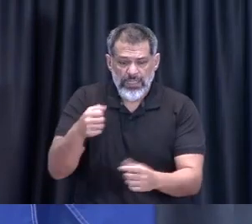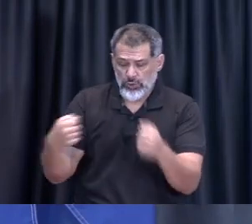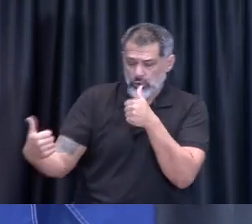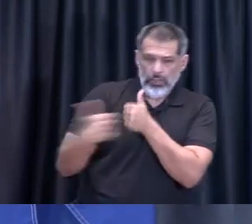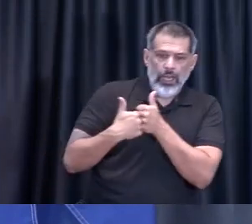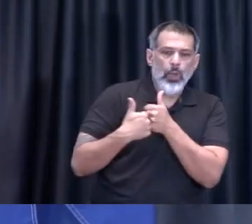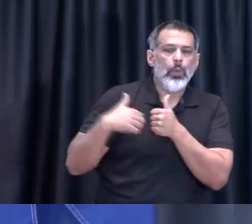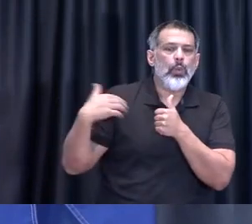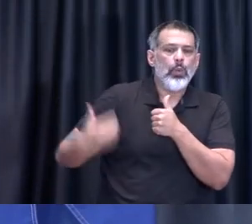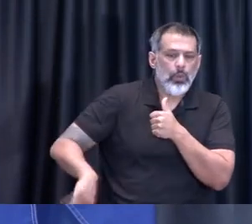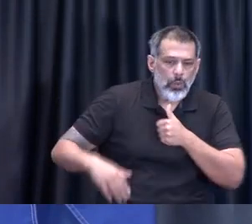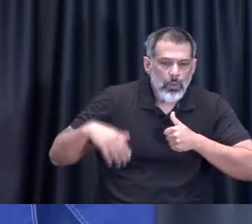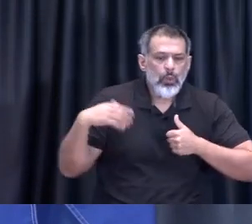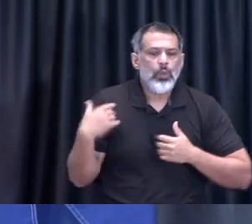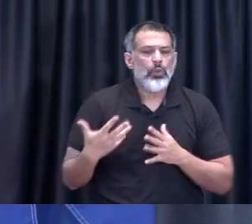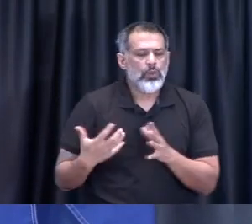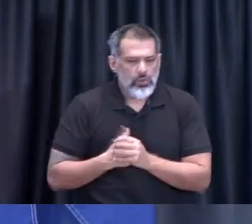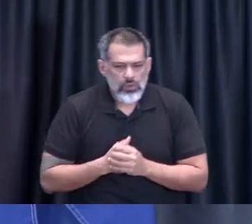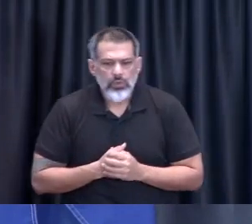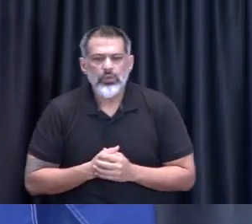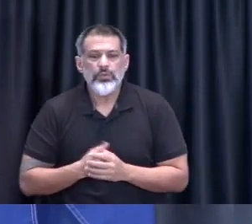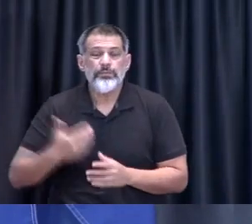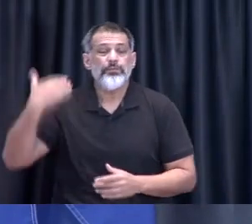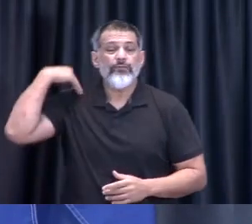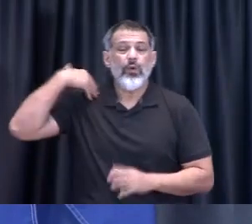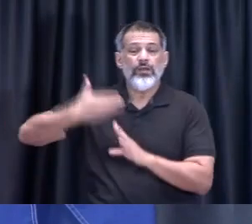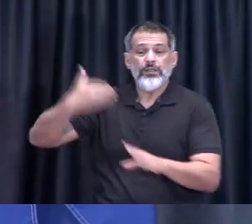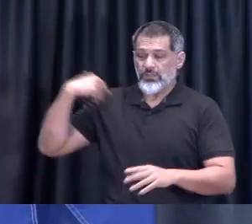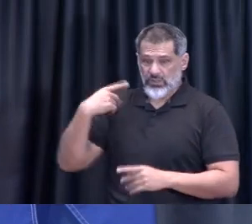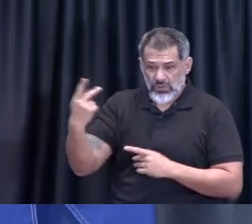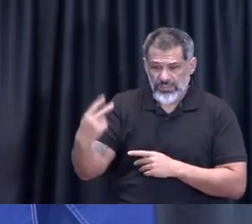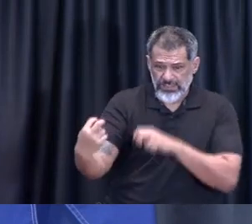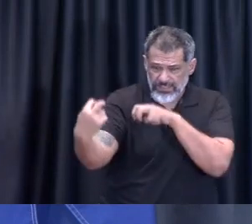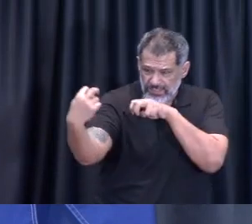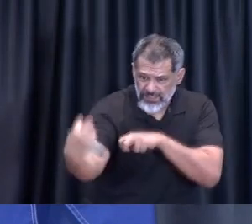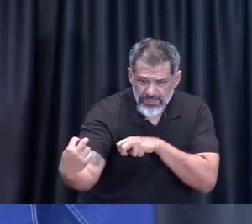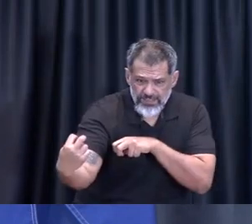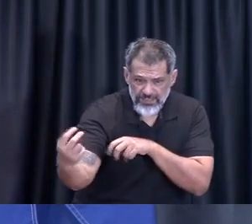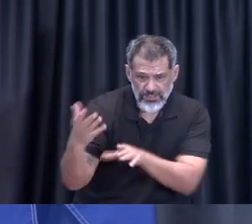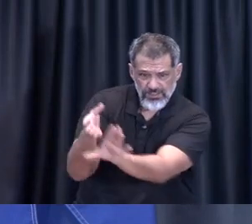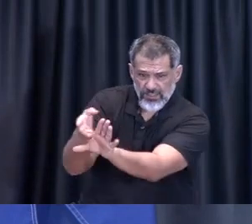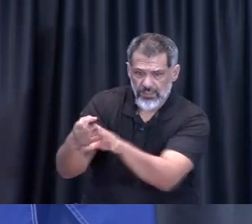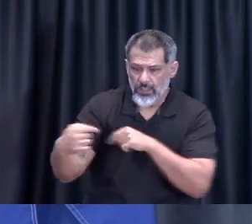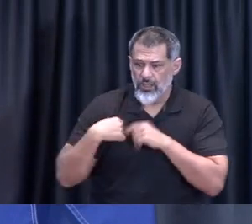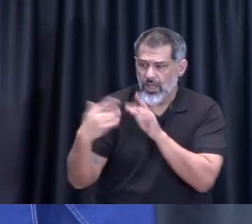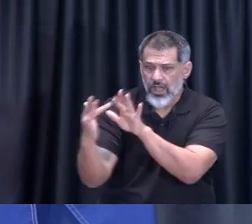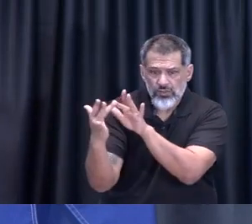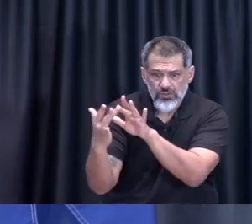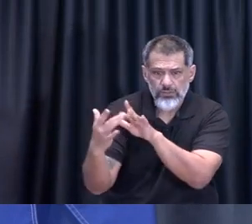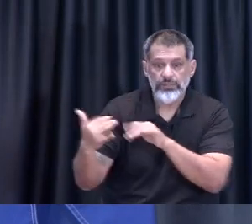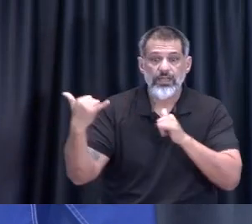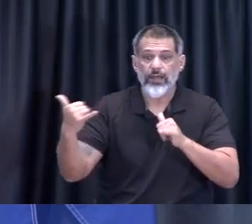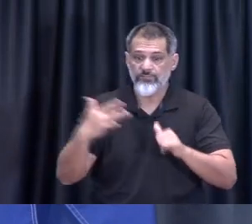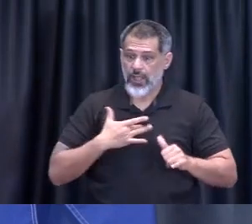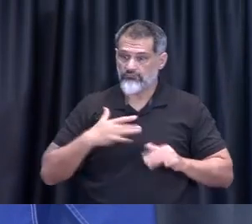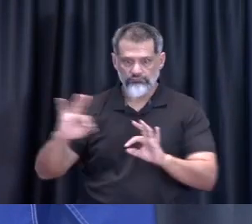pivoted from being held in person to online and I find both formats equally beneficial and effective.